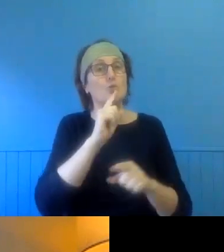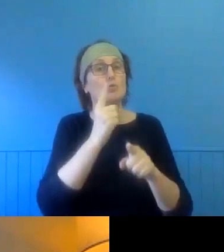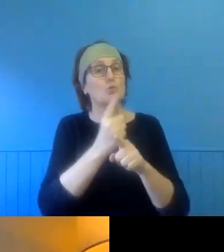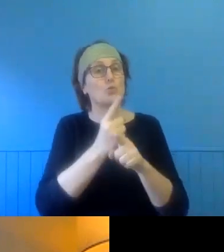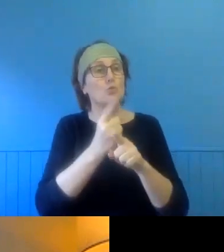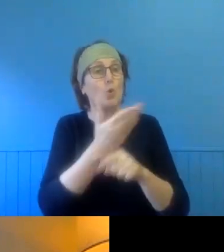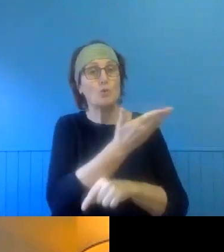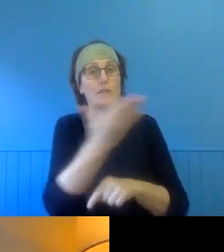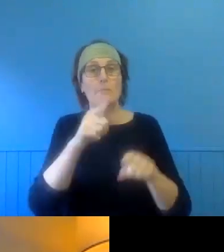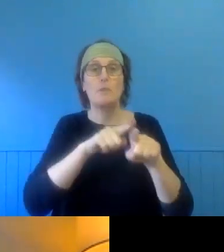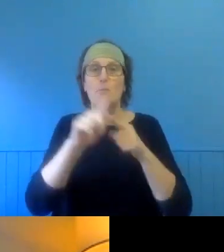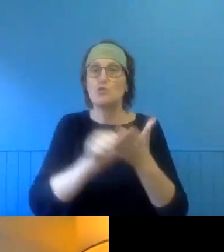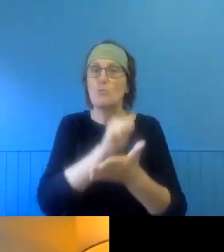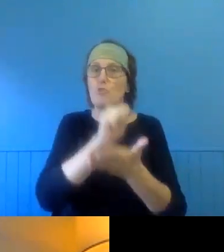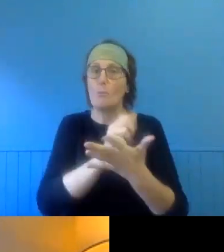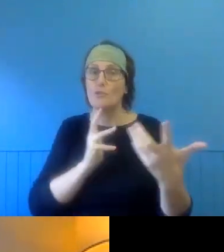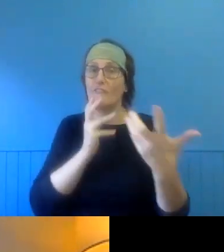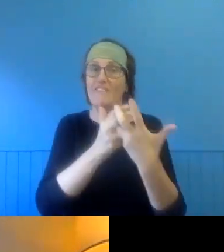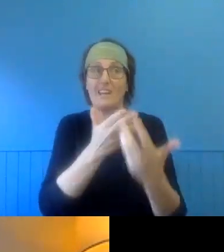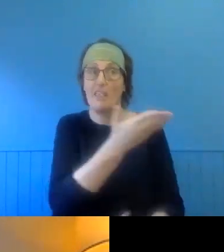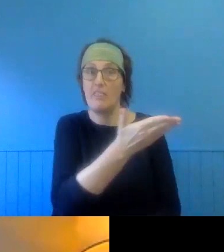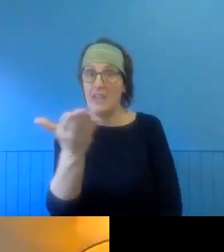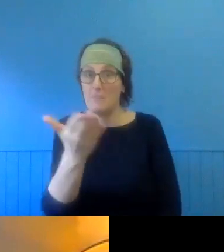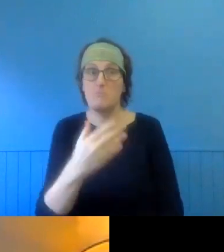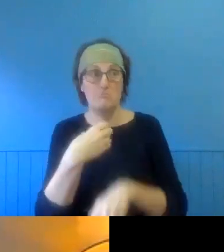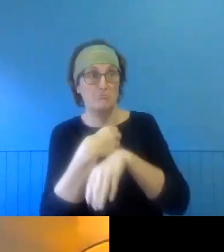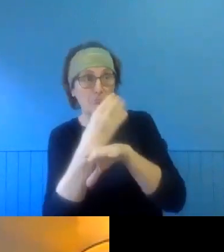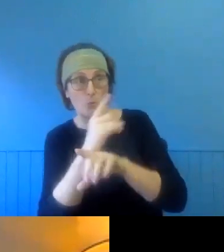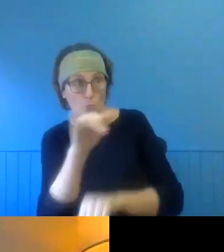most appropriate platform, if you have more than one that's available